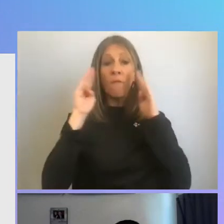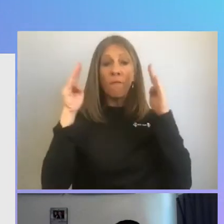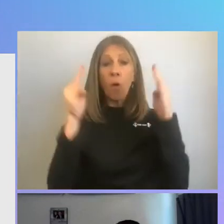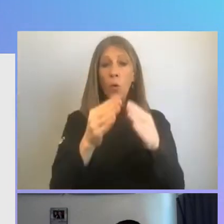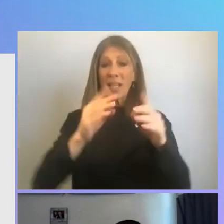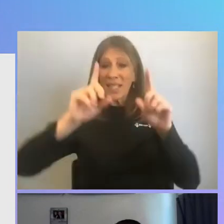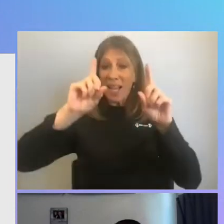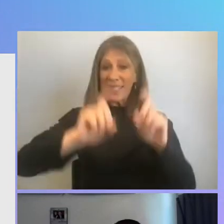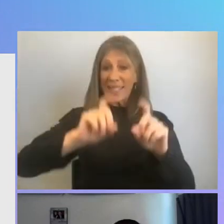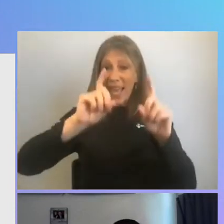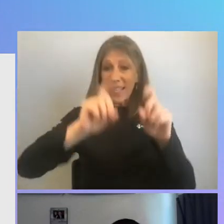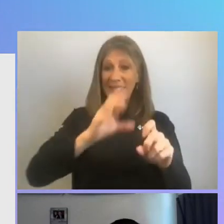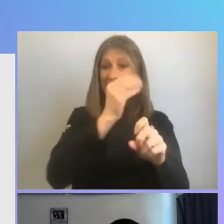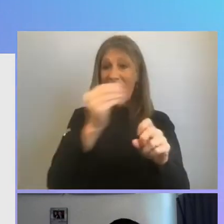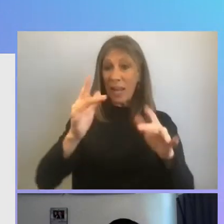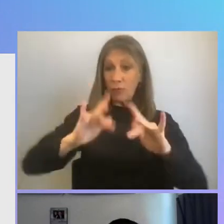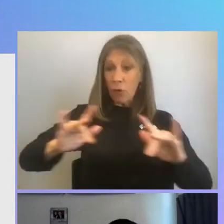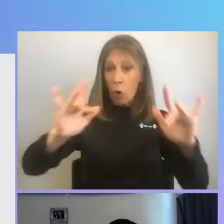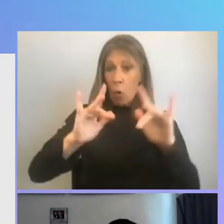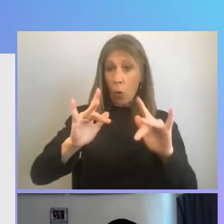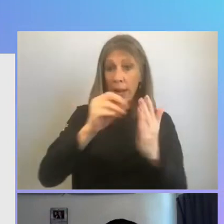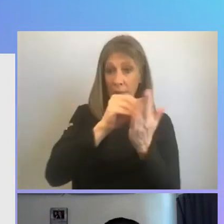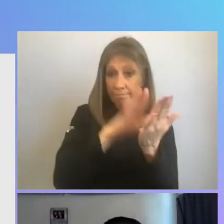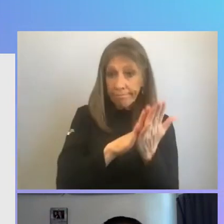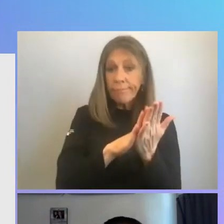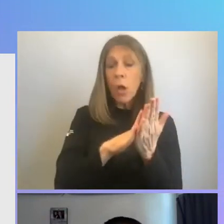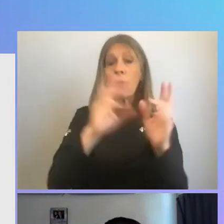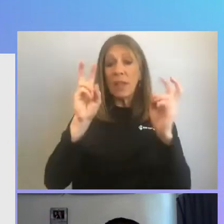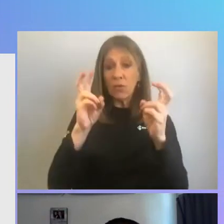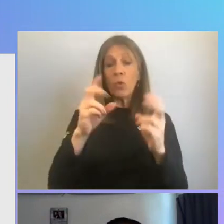recording of an issue. So this is where someone has reported an